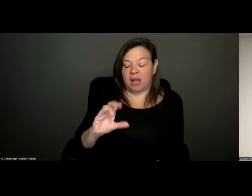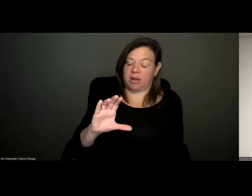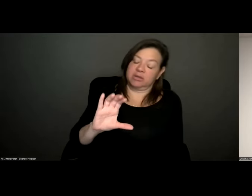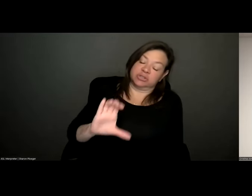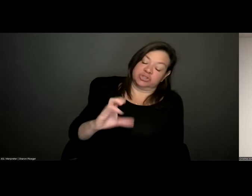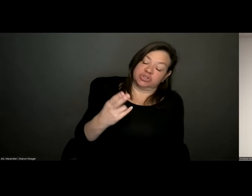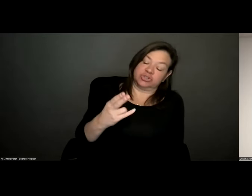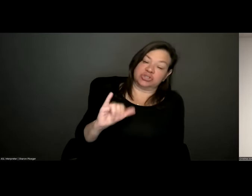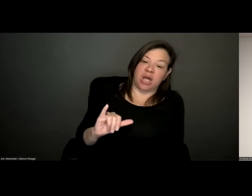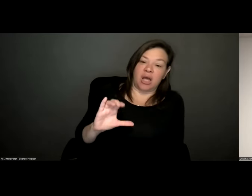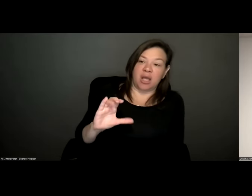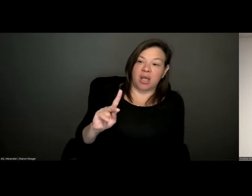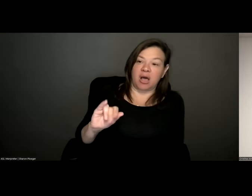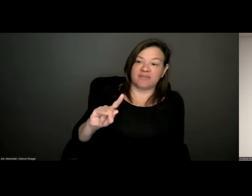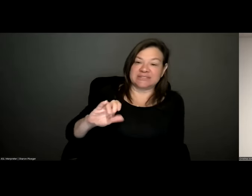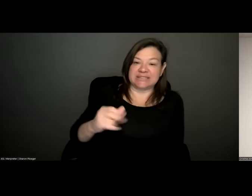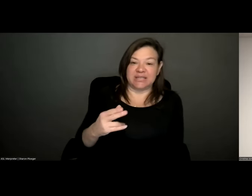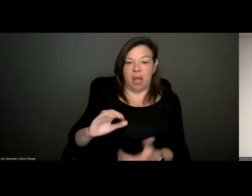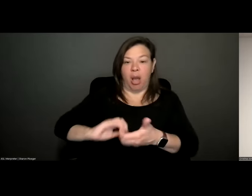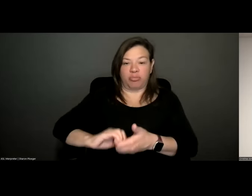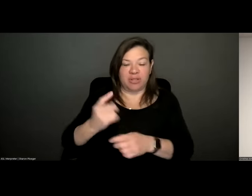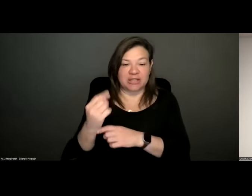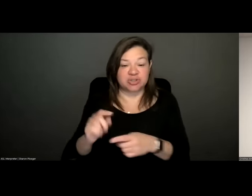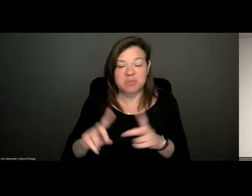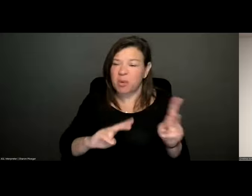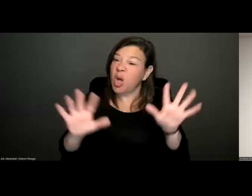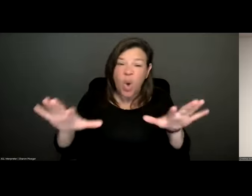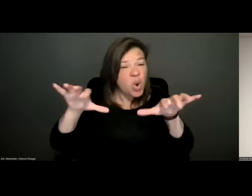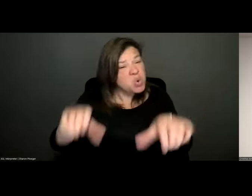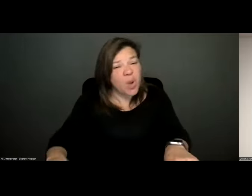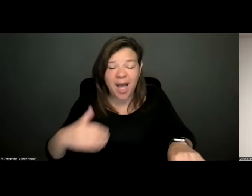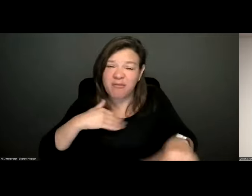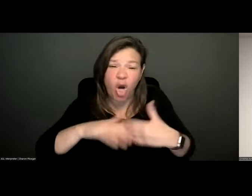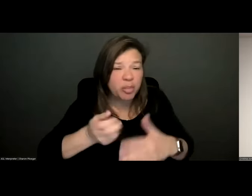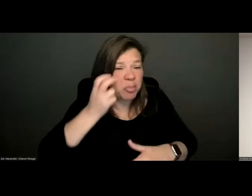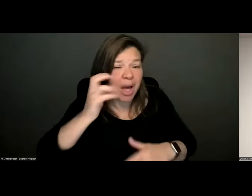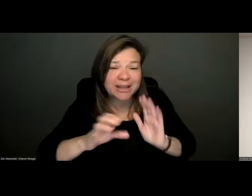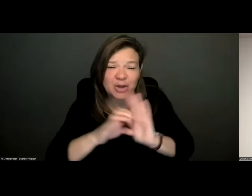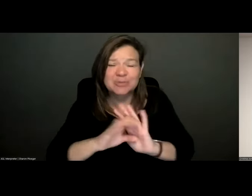And, you know, someone made the comment of, "Oh great, now you have this monopoly." And I was like, "Oh heck no." Like, this should be something